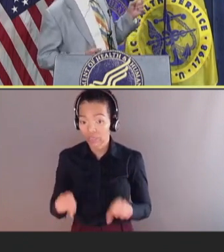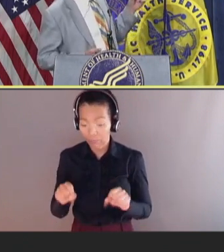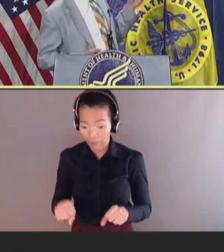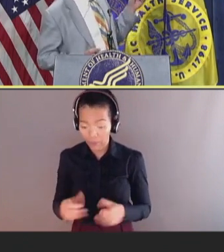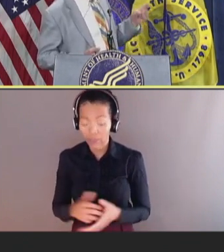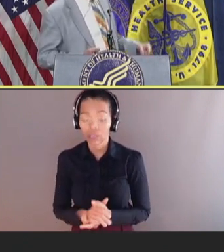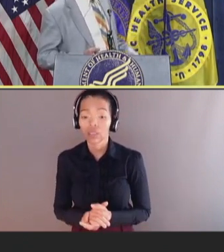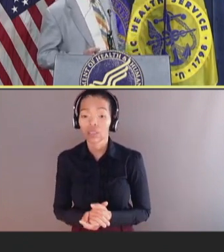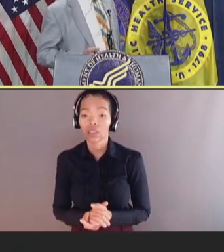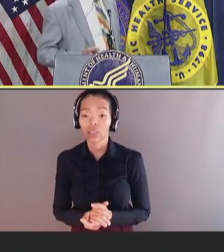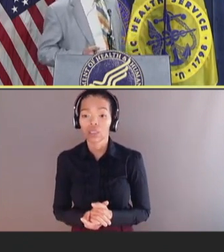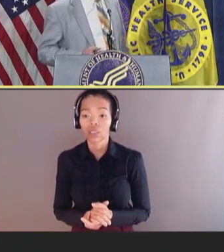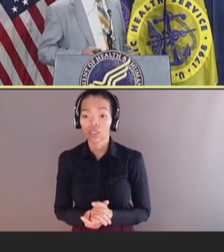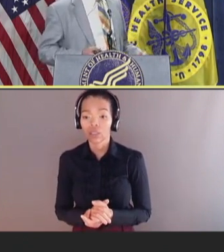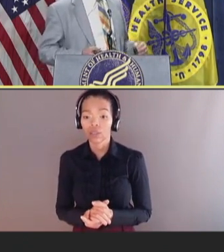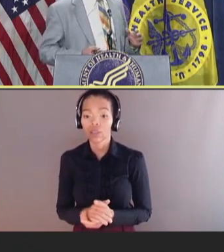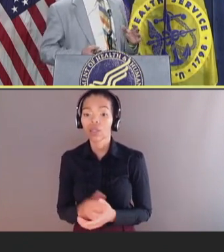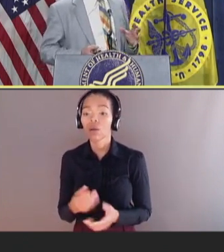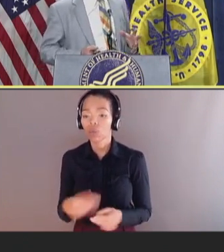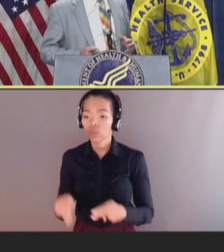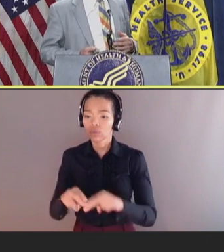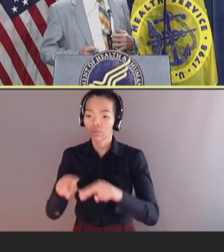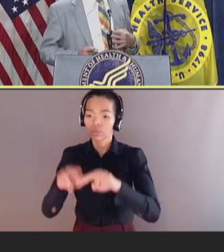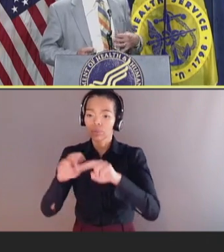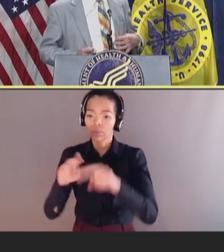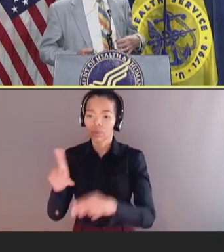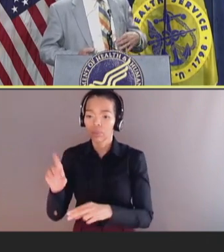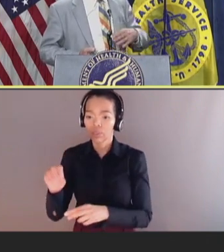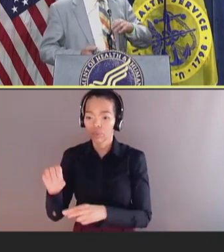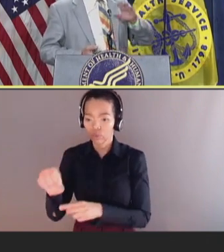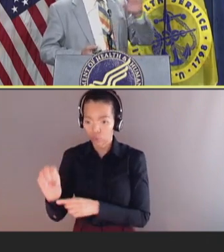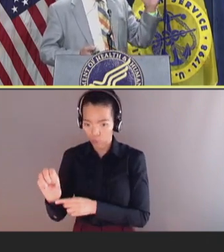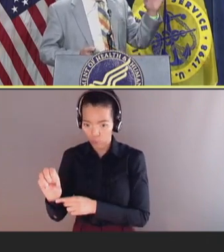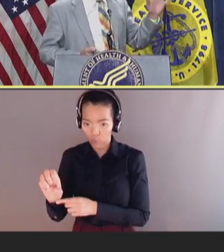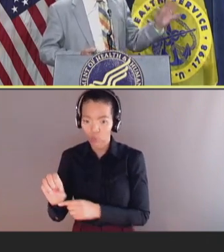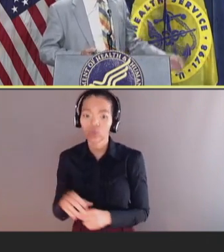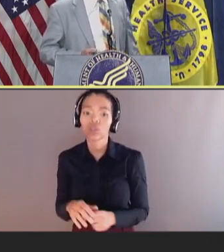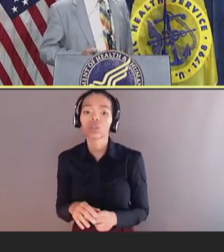dose escalation in mycobacterial naive individuals with no previous vaccination